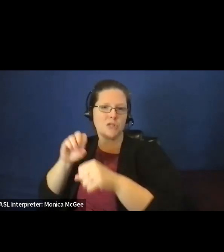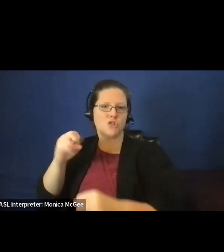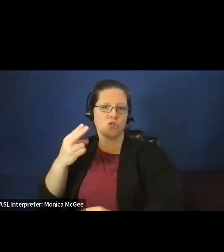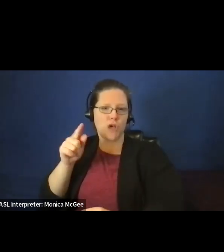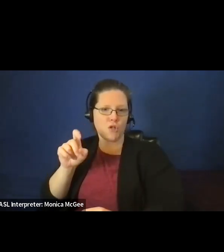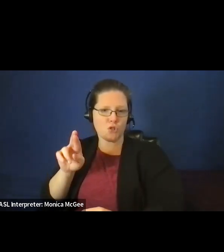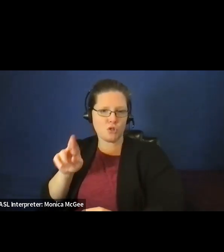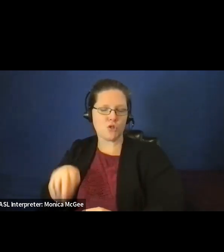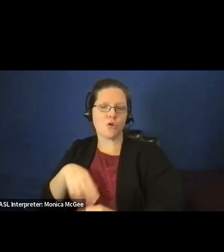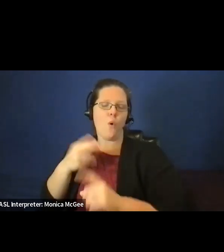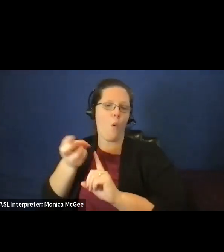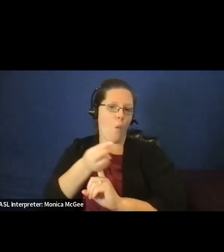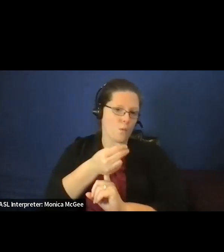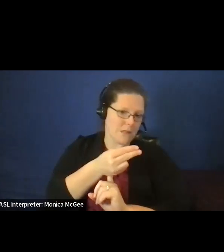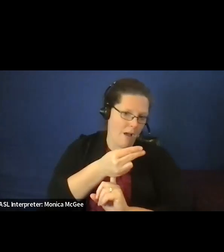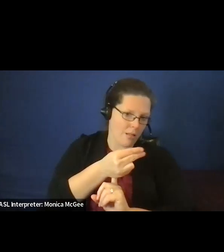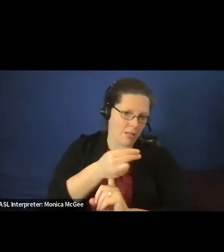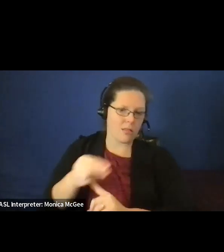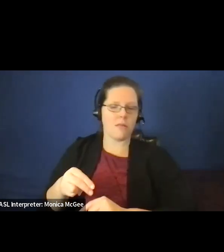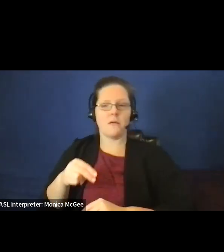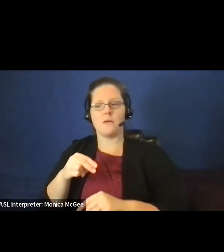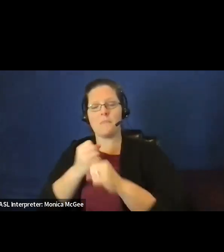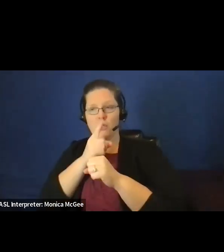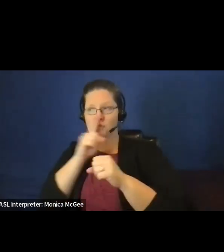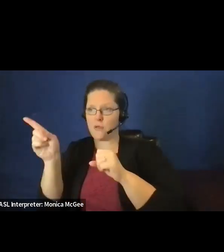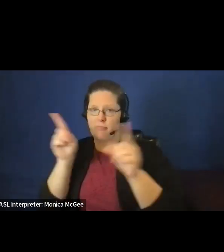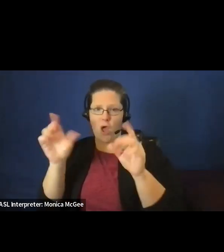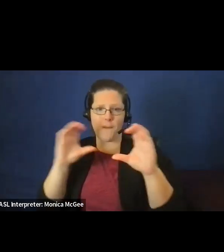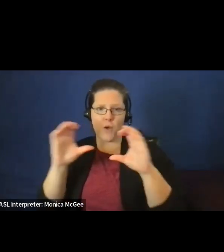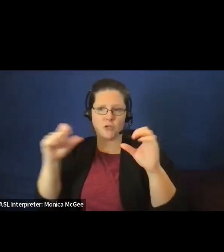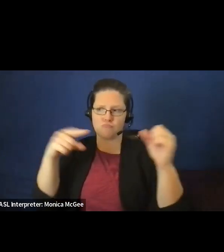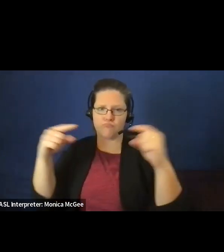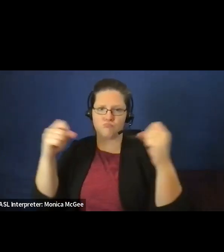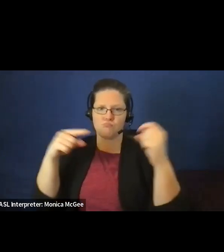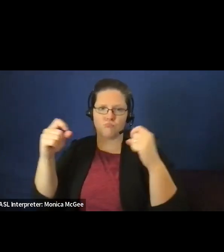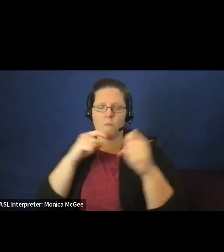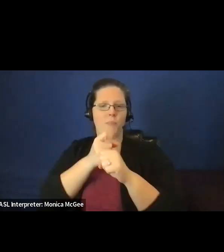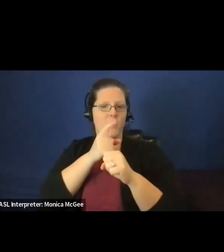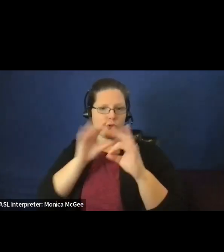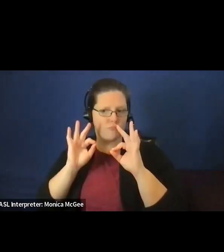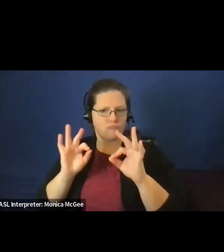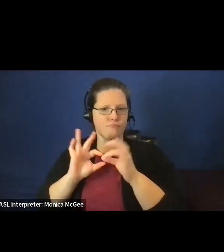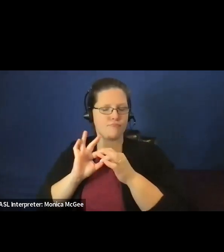being -- have some type of communications with people that are,